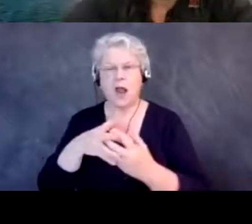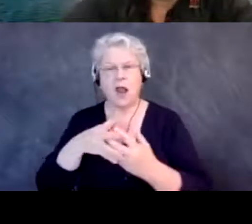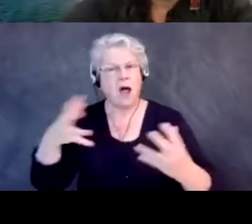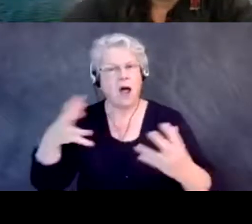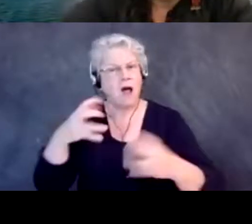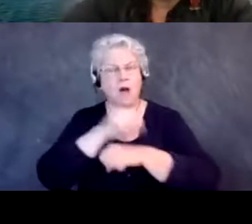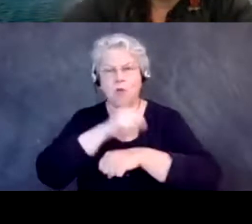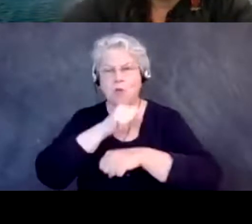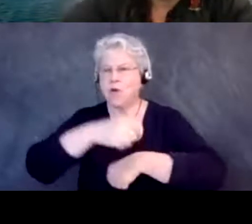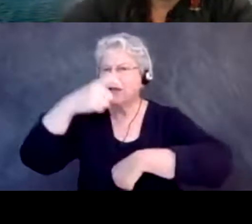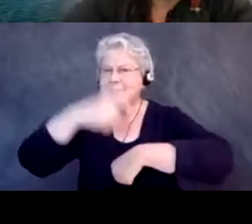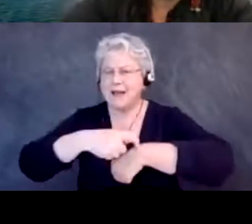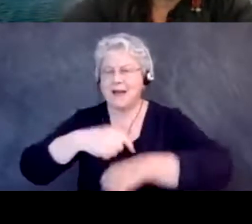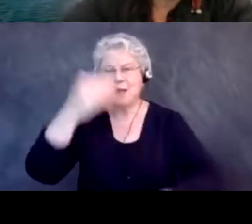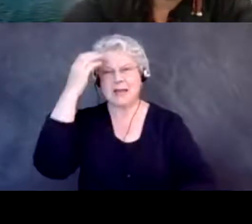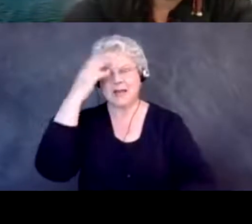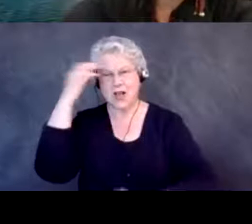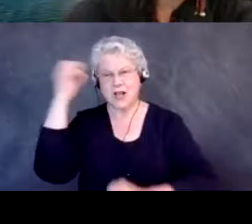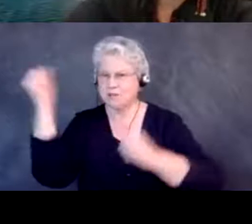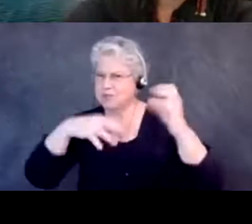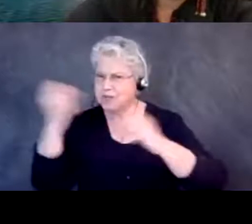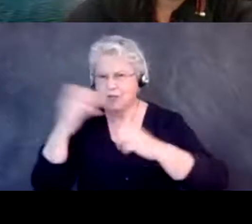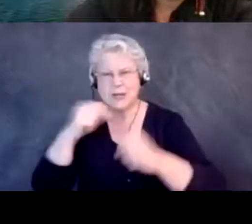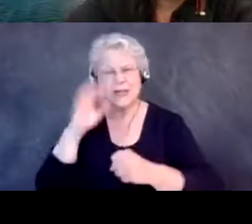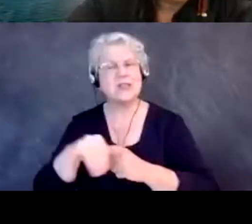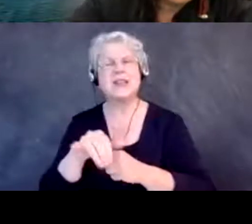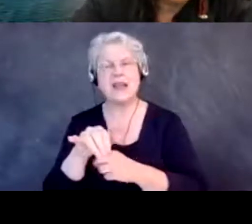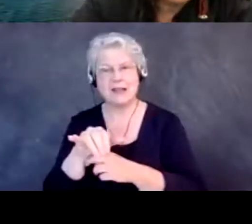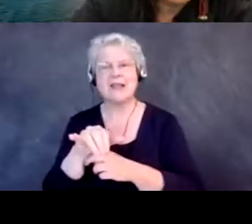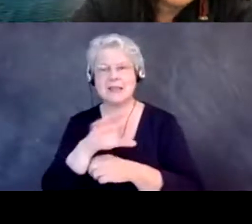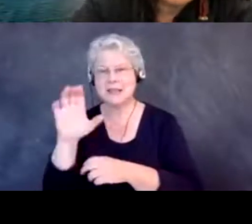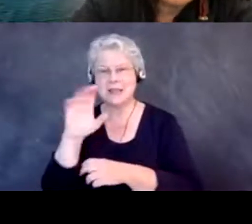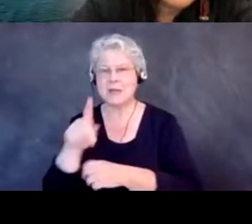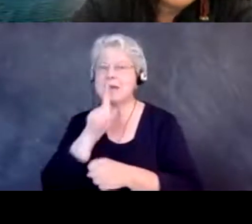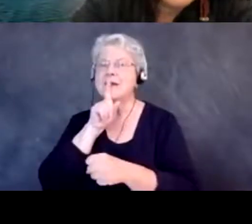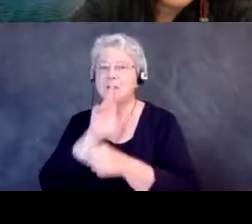time and knowledge goes into that CCP, so it's a commitment. And then I have a little graphic here